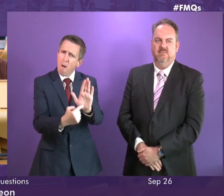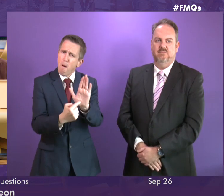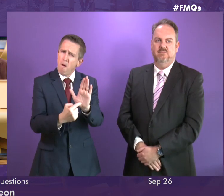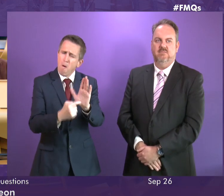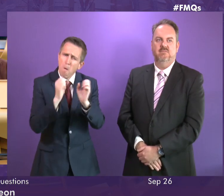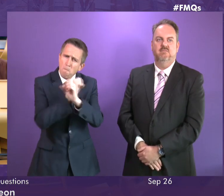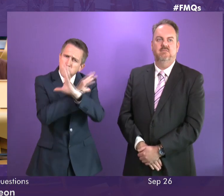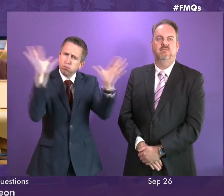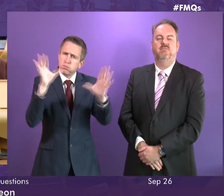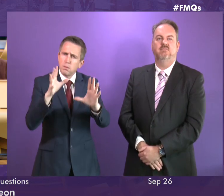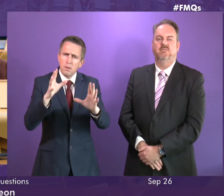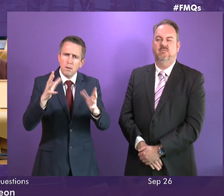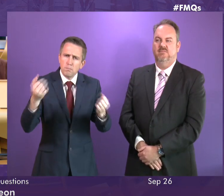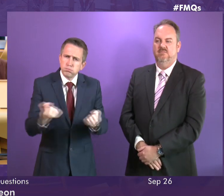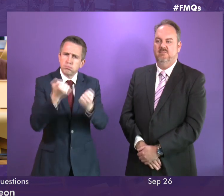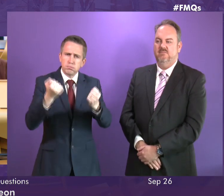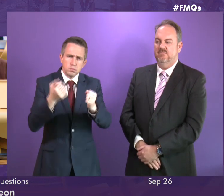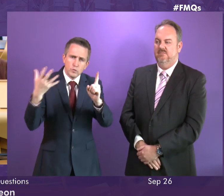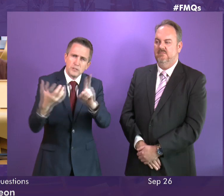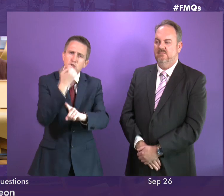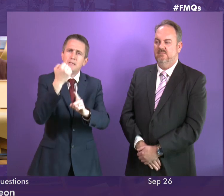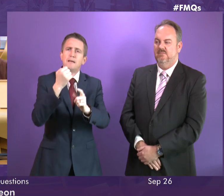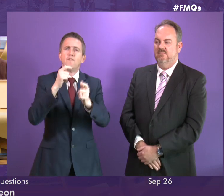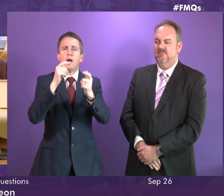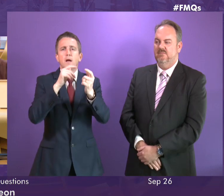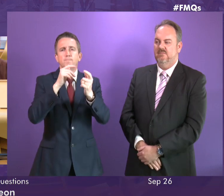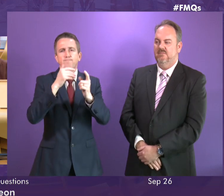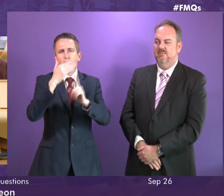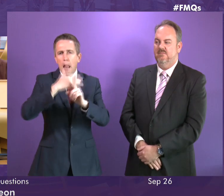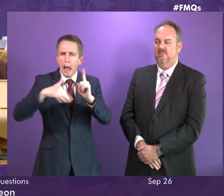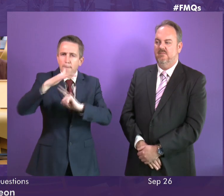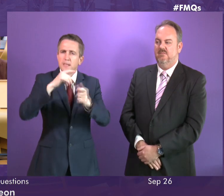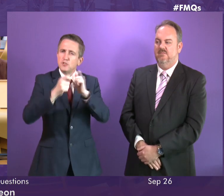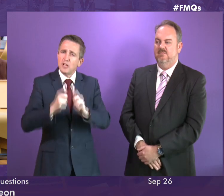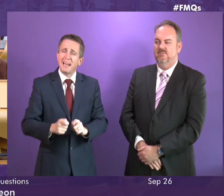most ambitious and most stringent climate change targets of any country in the world,